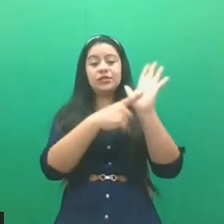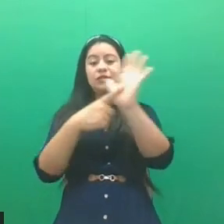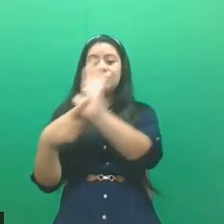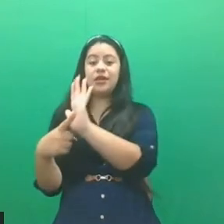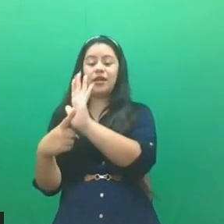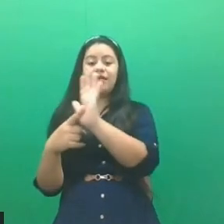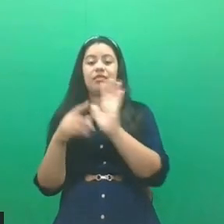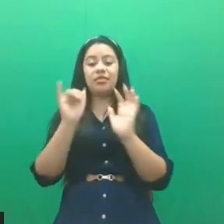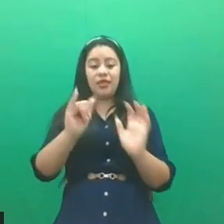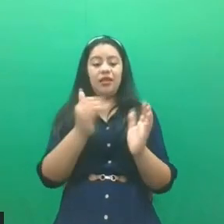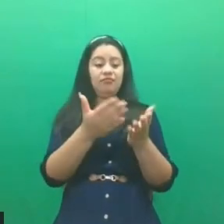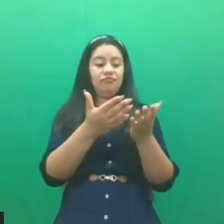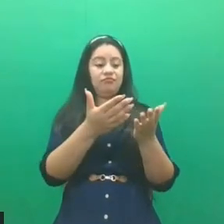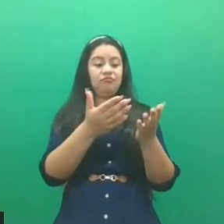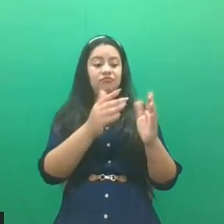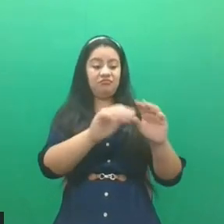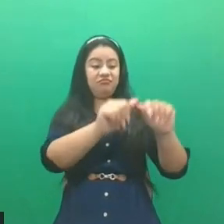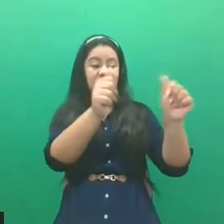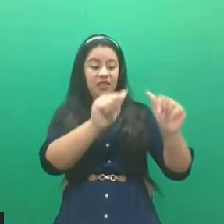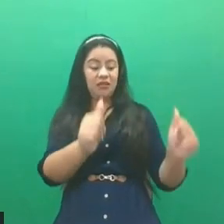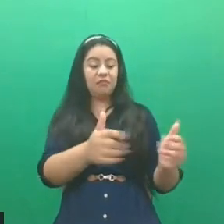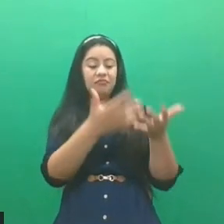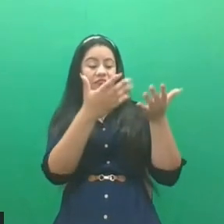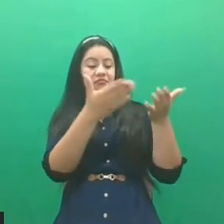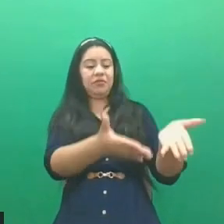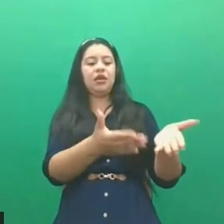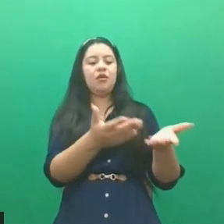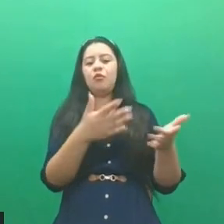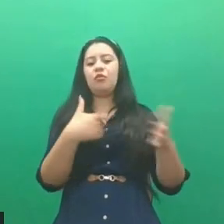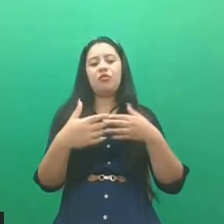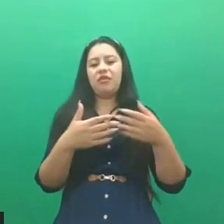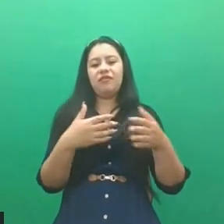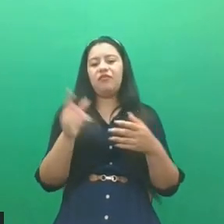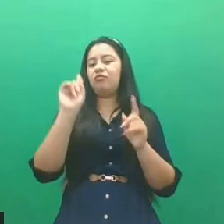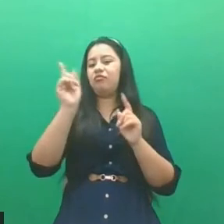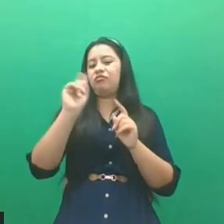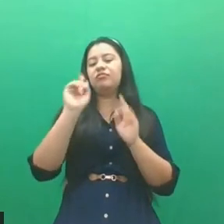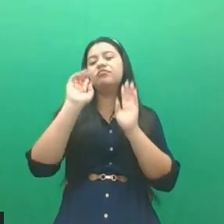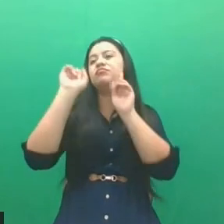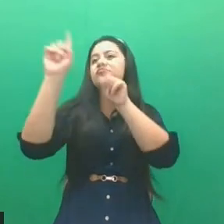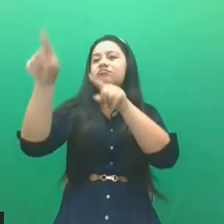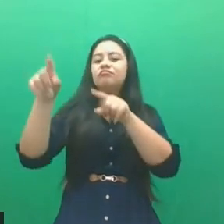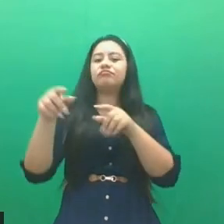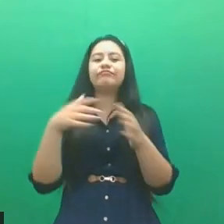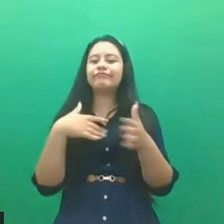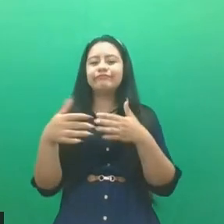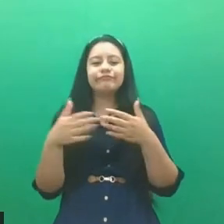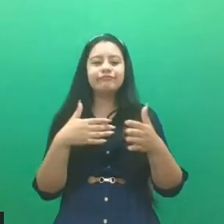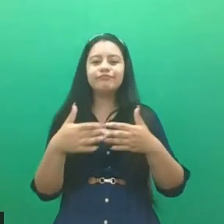museum has 97 different digital installations in the 50,000 square foot exhibitions,